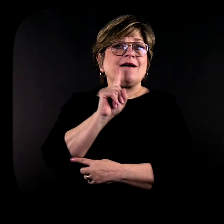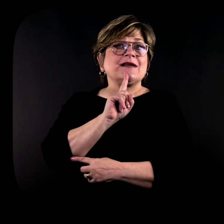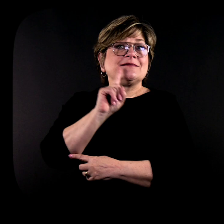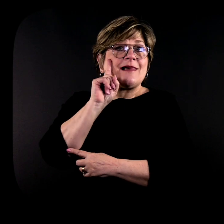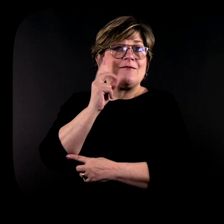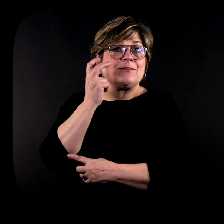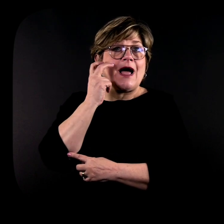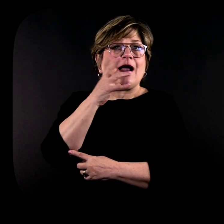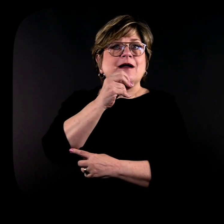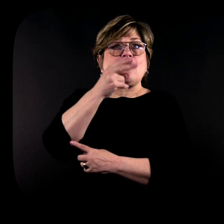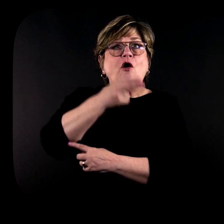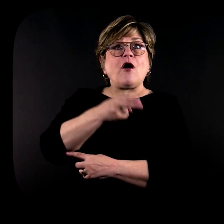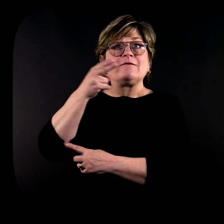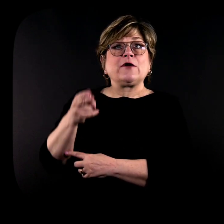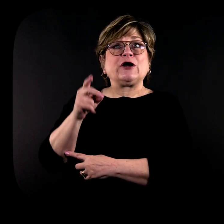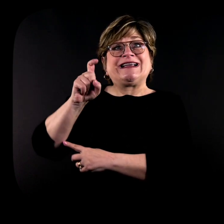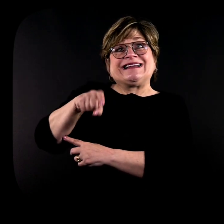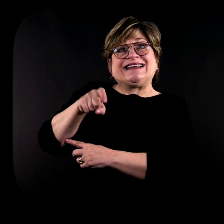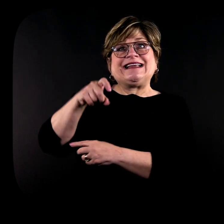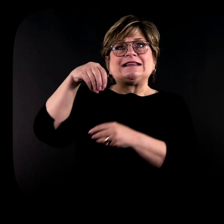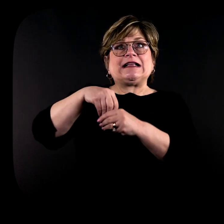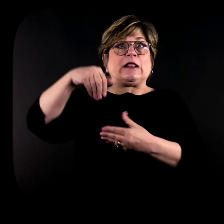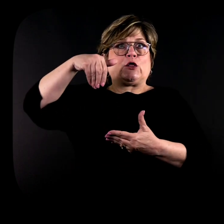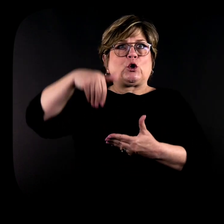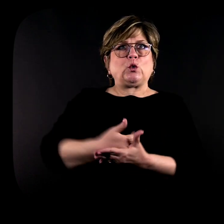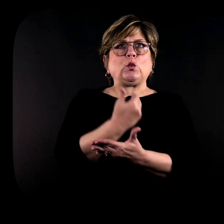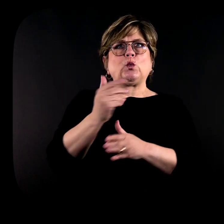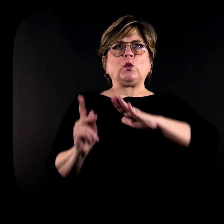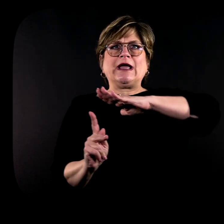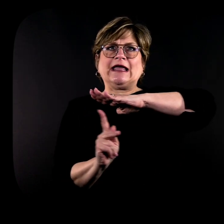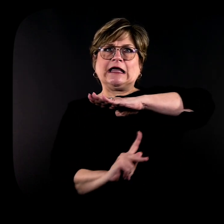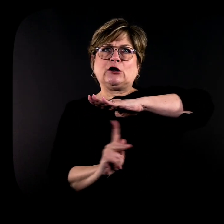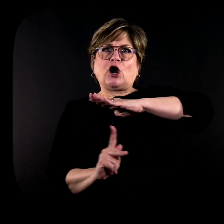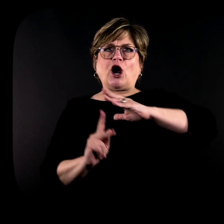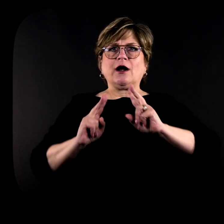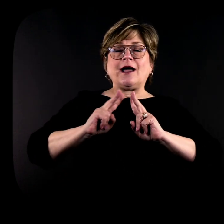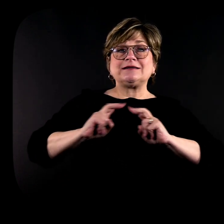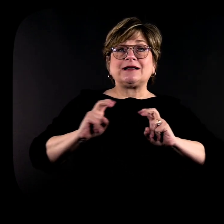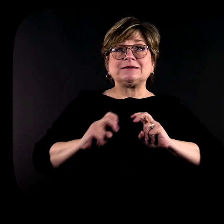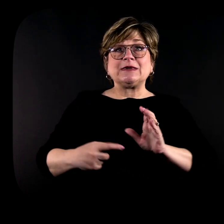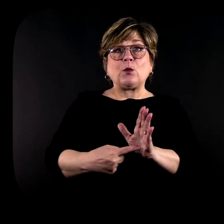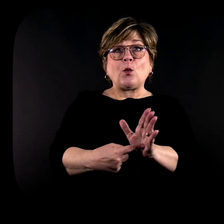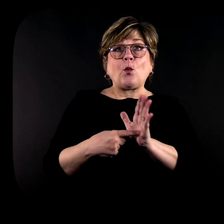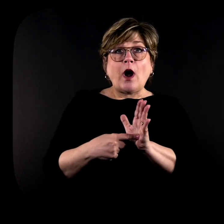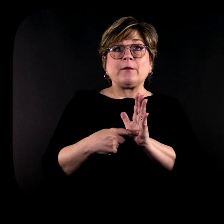deafblind, and hard of hearing needs for the new kindergarten assessment requirements scheduled to